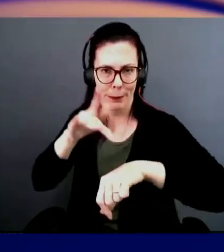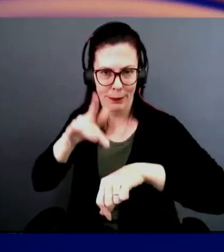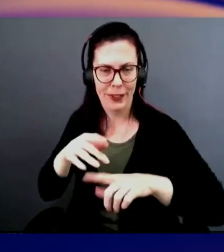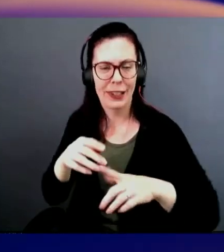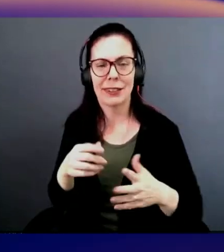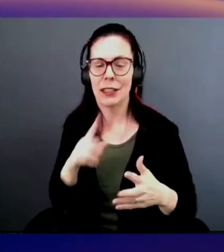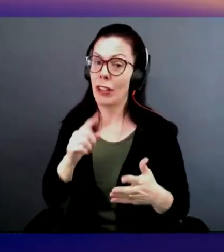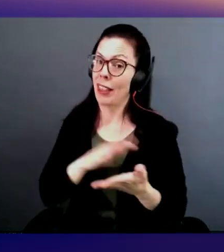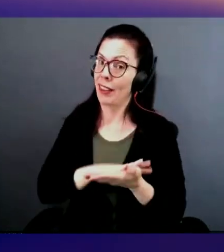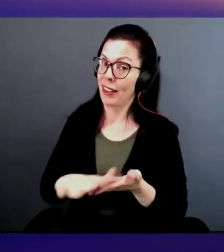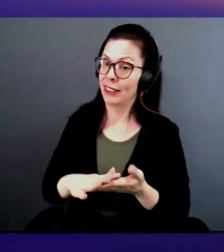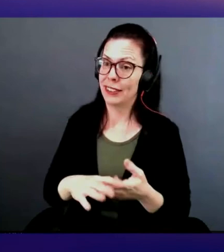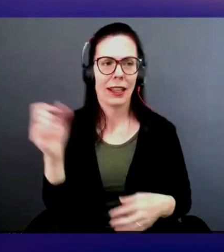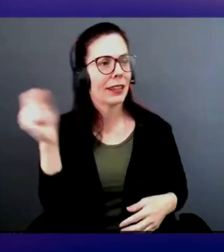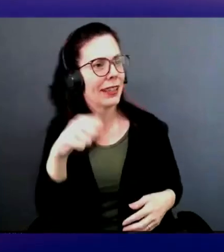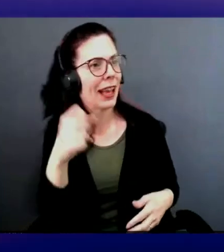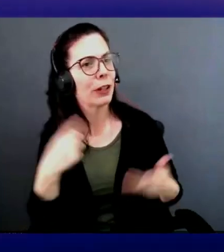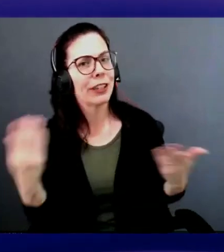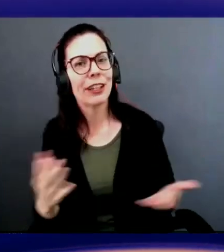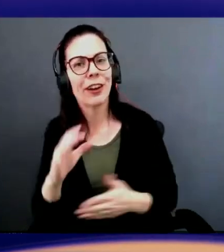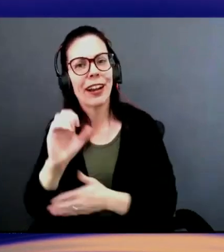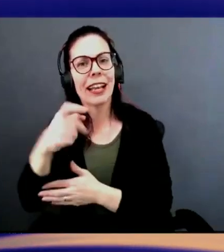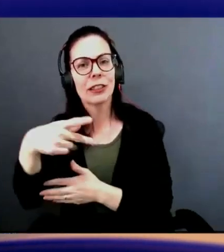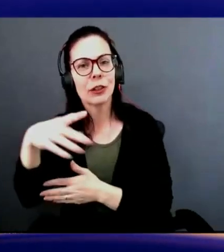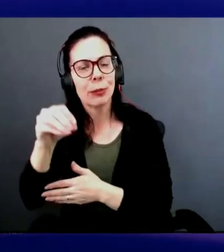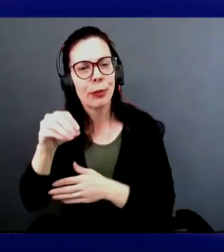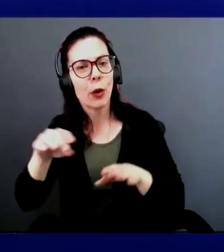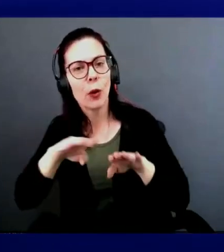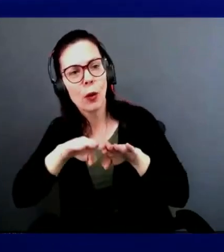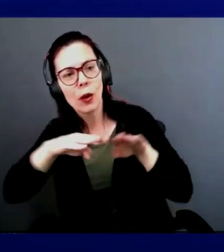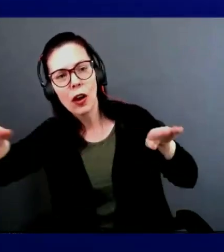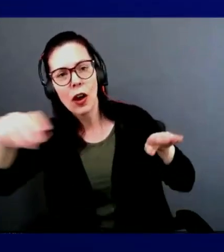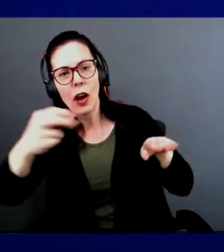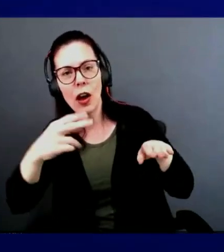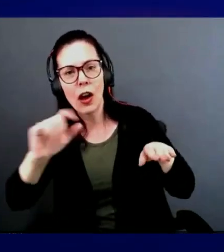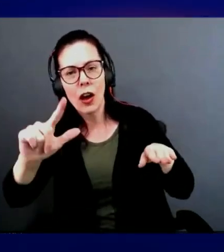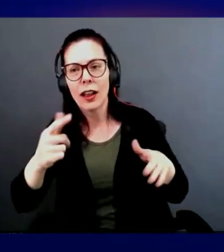Yeah, we're sitting in the expo hall. There has been some argument between myself and my fellow co-host